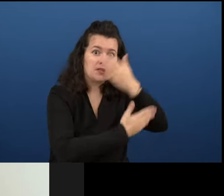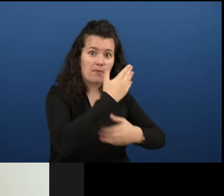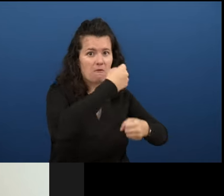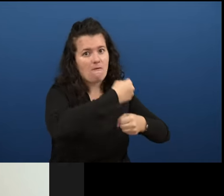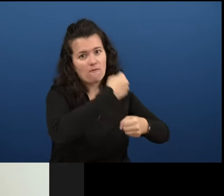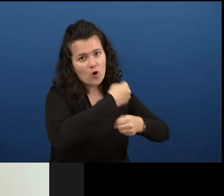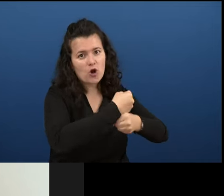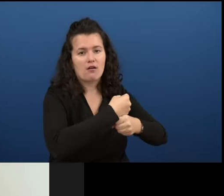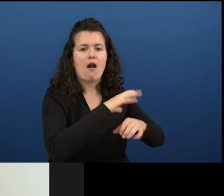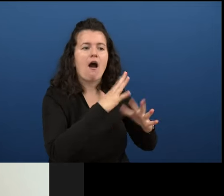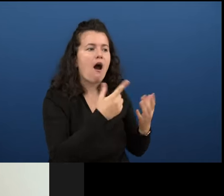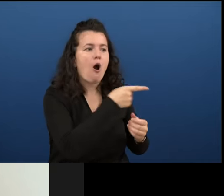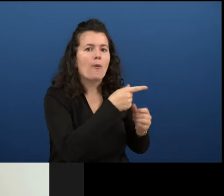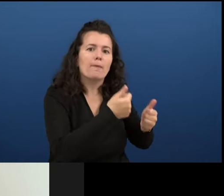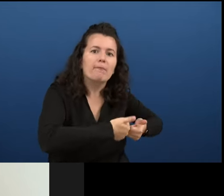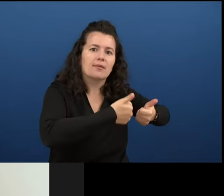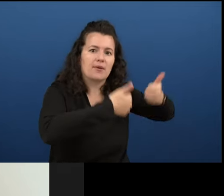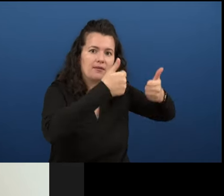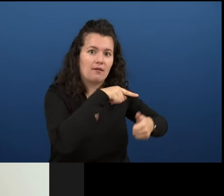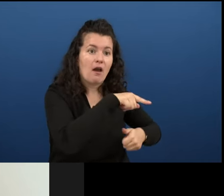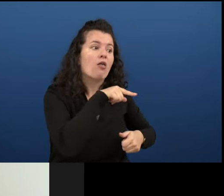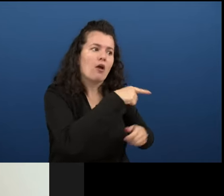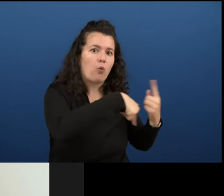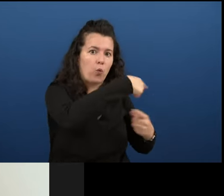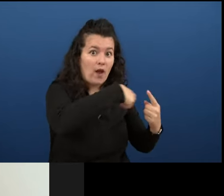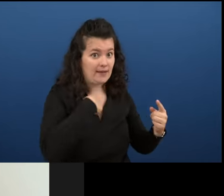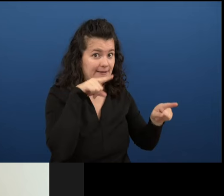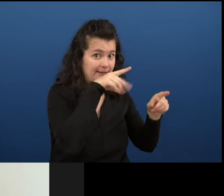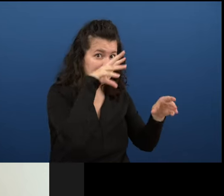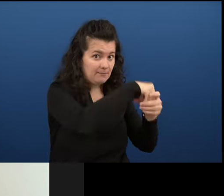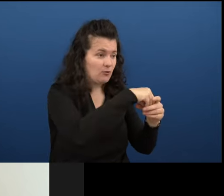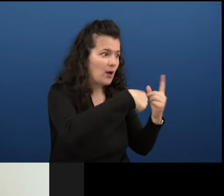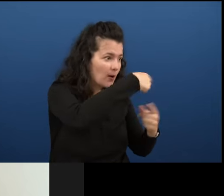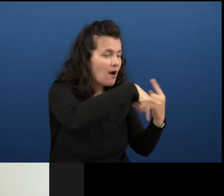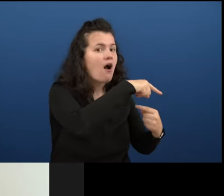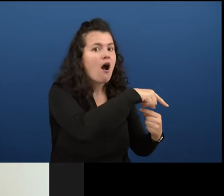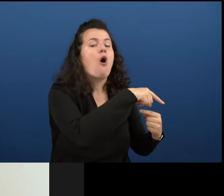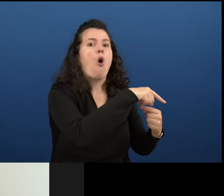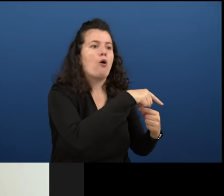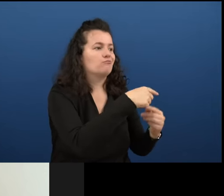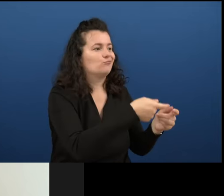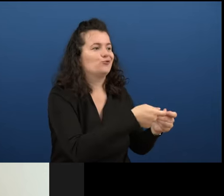10:50:50 chatter were to be a champion for disability inclusion who will also collaborating